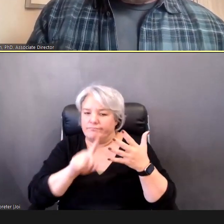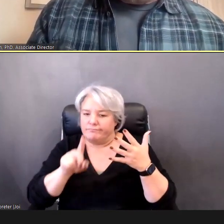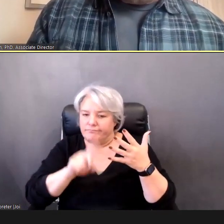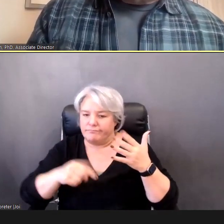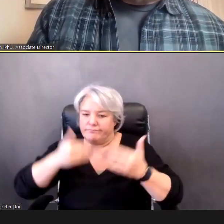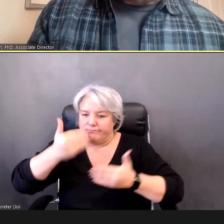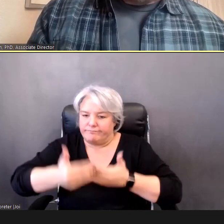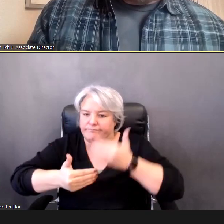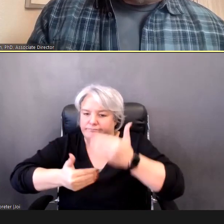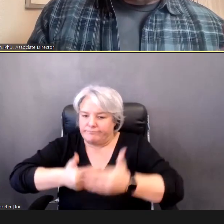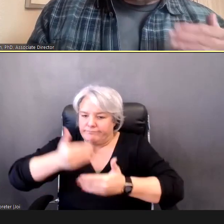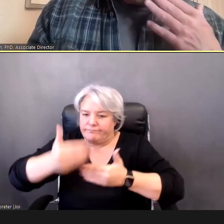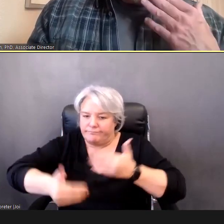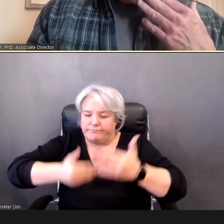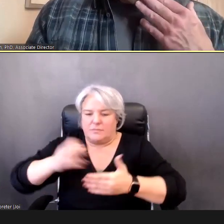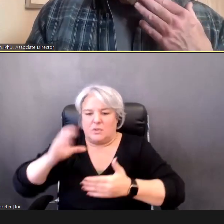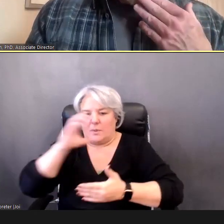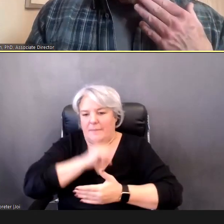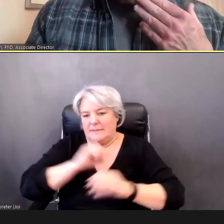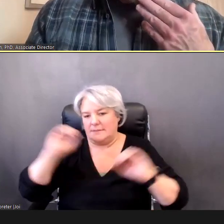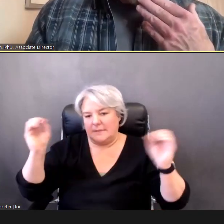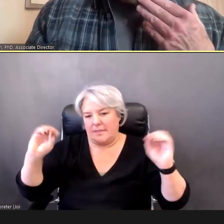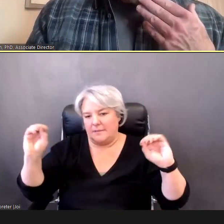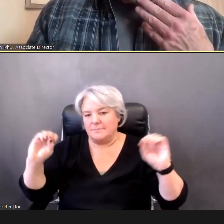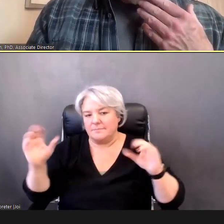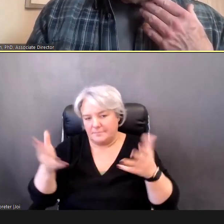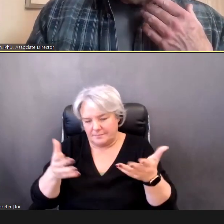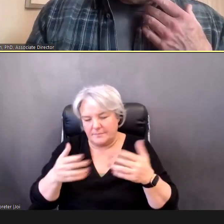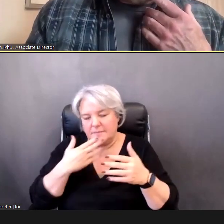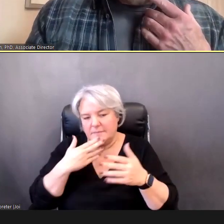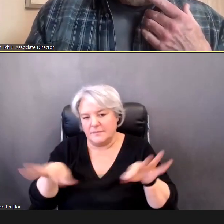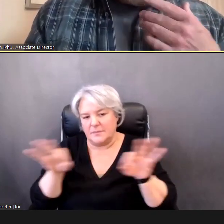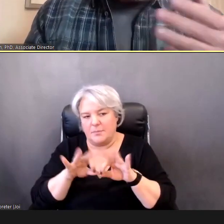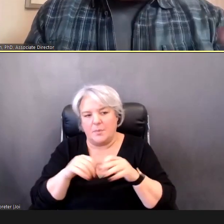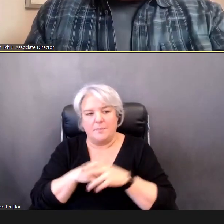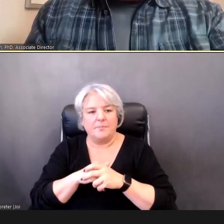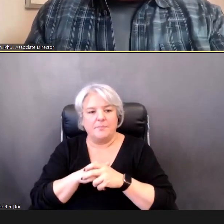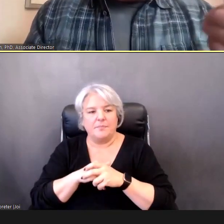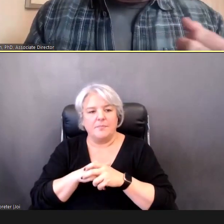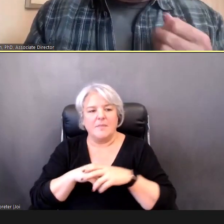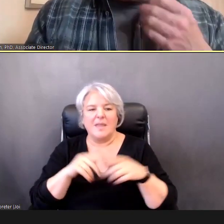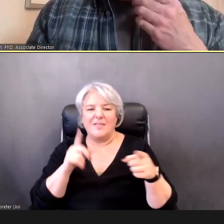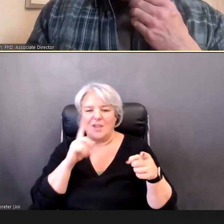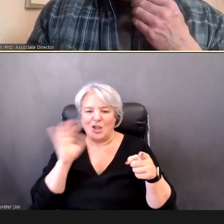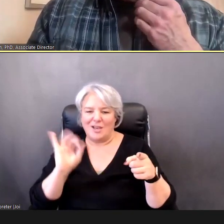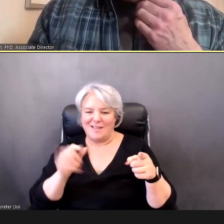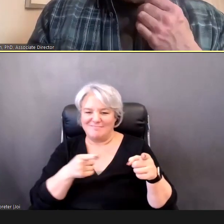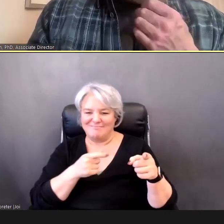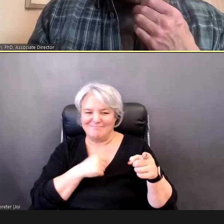along with the um respective methods and